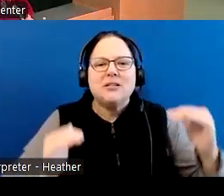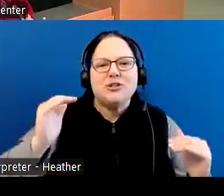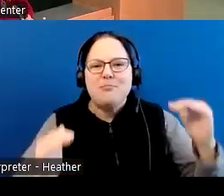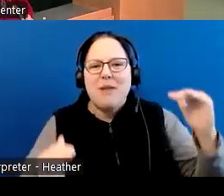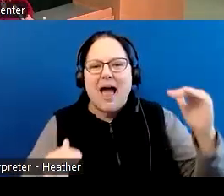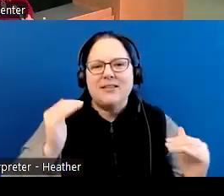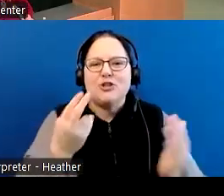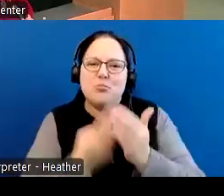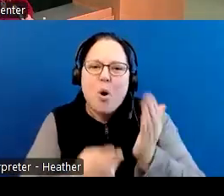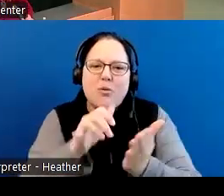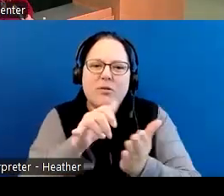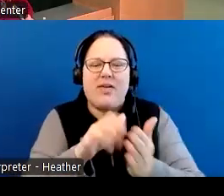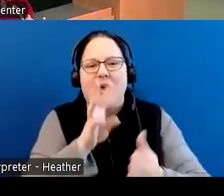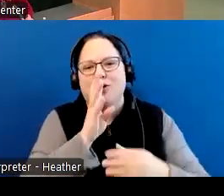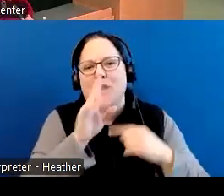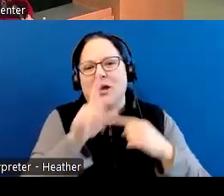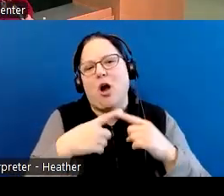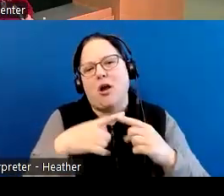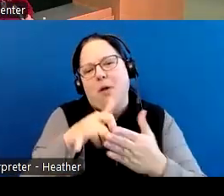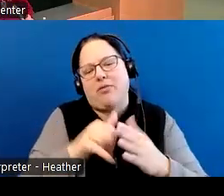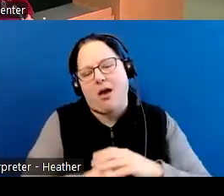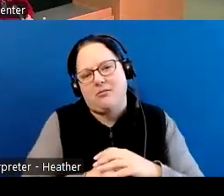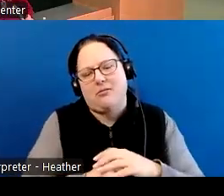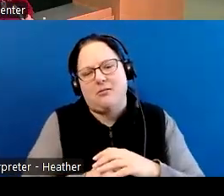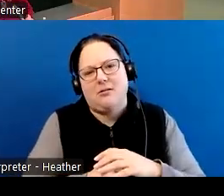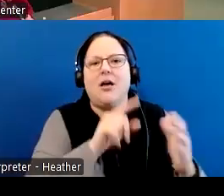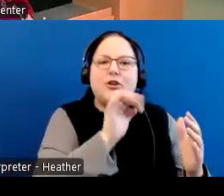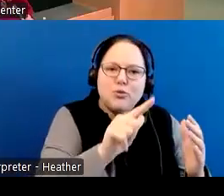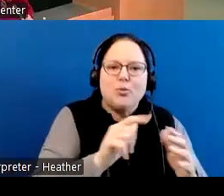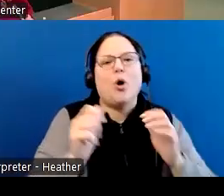about it in that way. Um, but I think that the reason why I bring it up here more is because